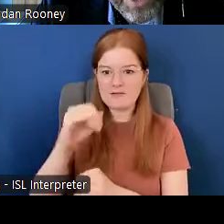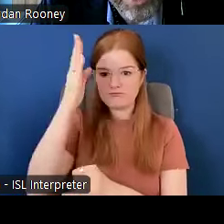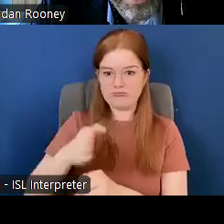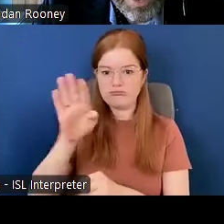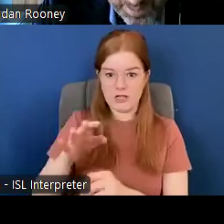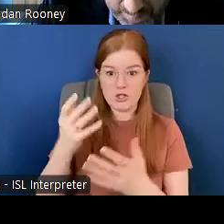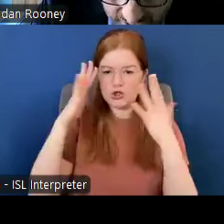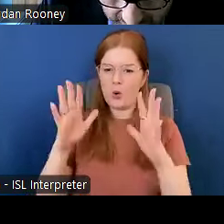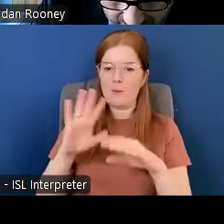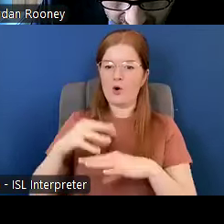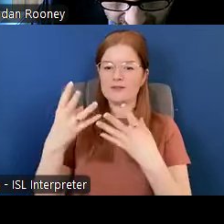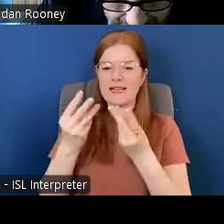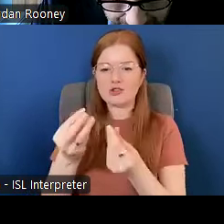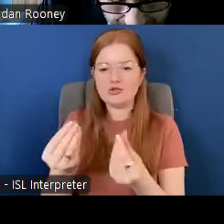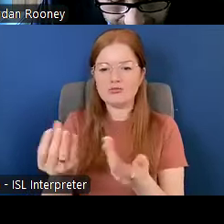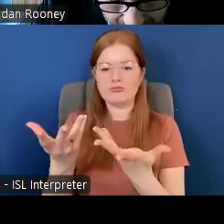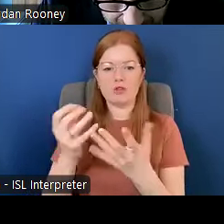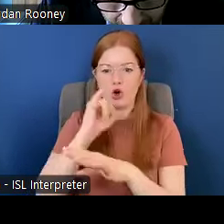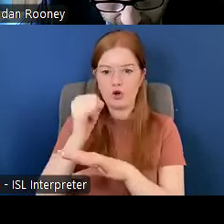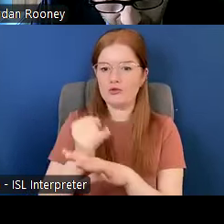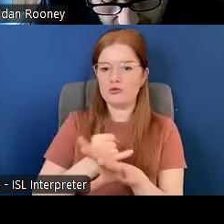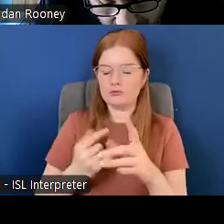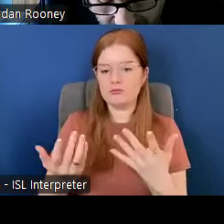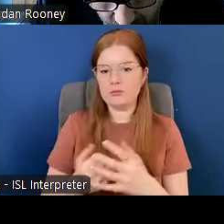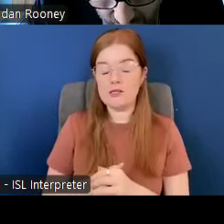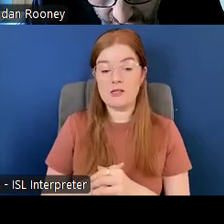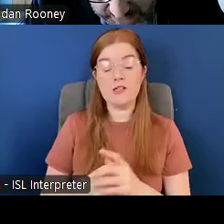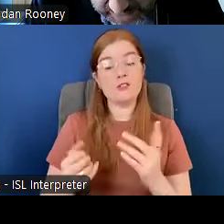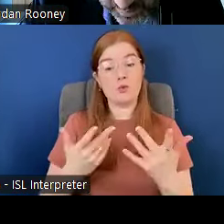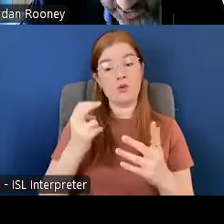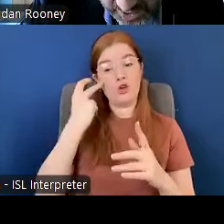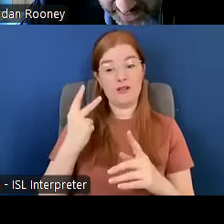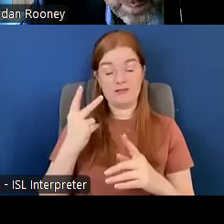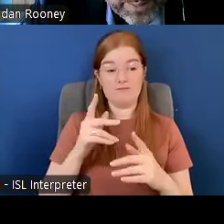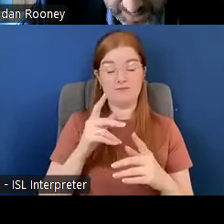texture and modulated colour. Reviewing Jellett and Hone's joint exhibition in Dublin